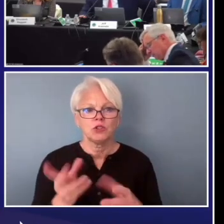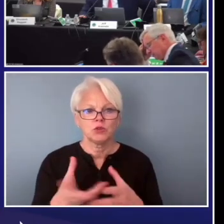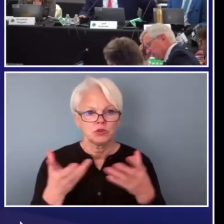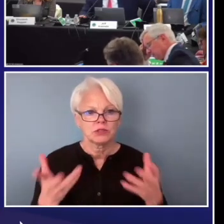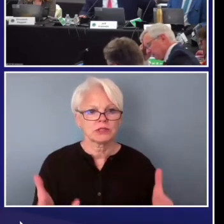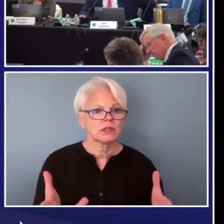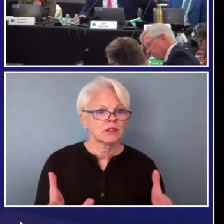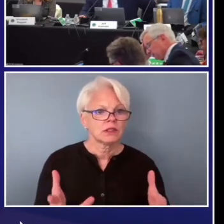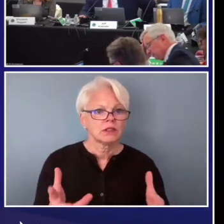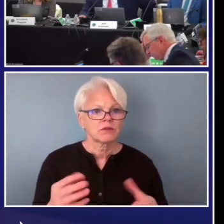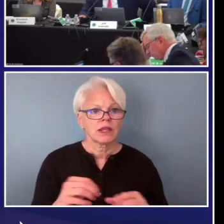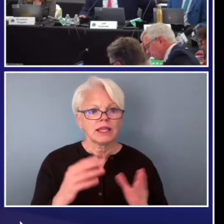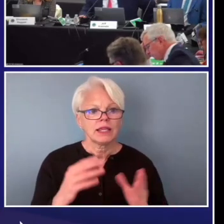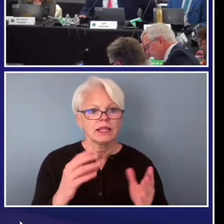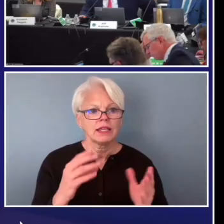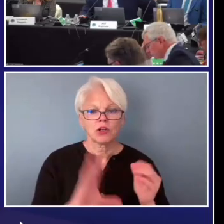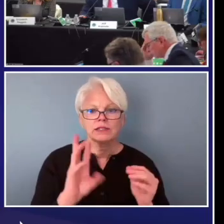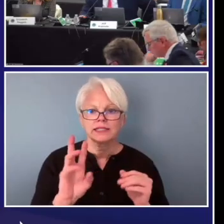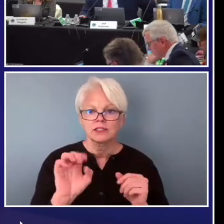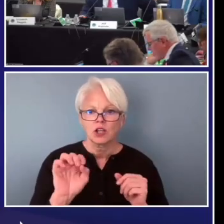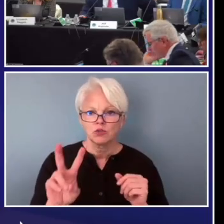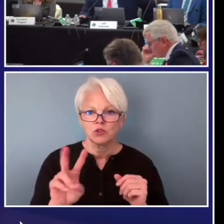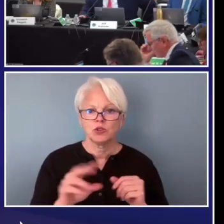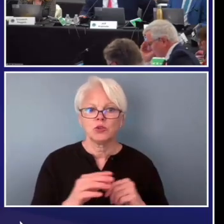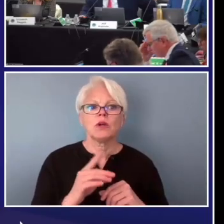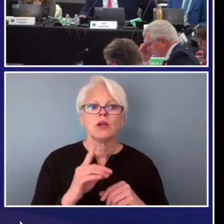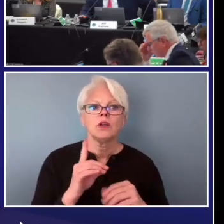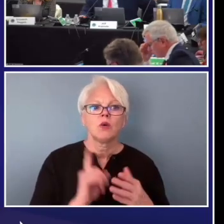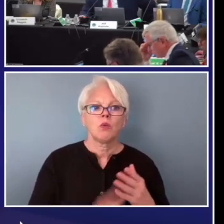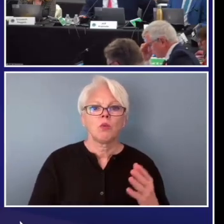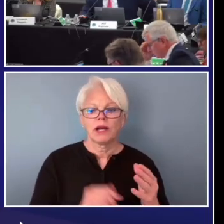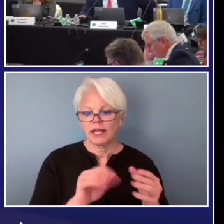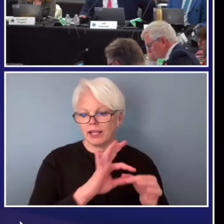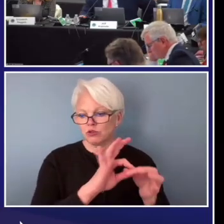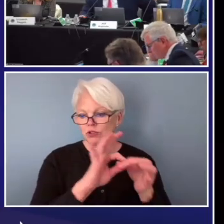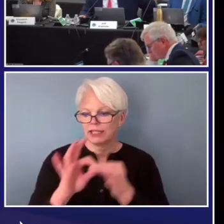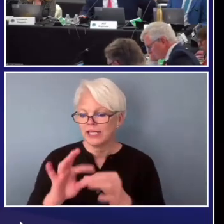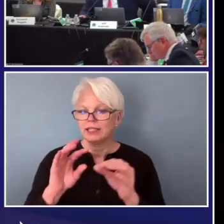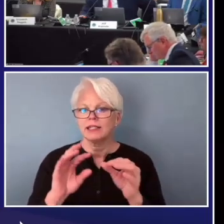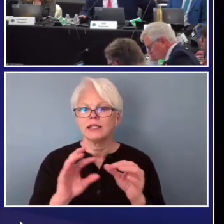in part 602 of what a related associated or affiliated trade